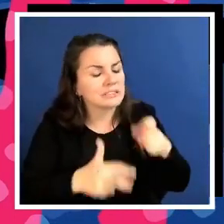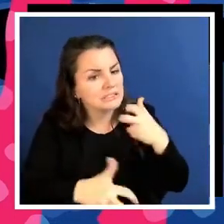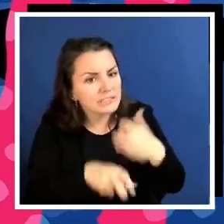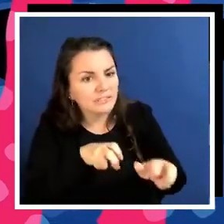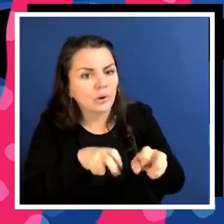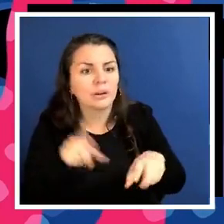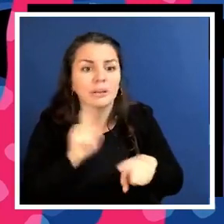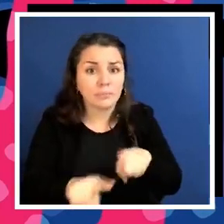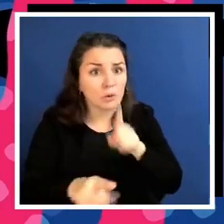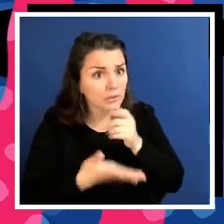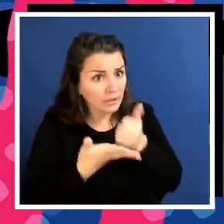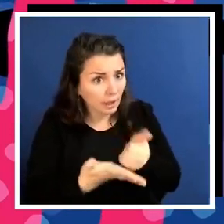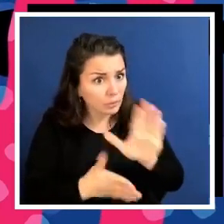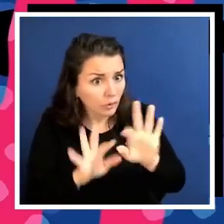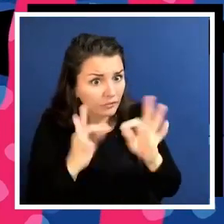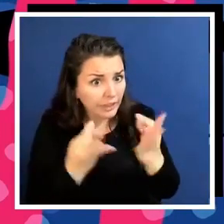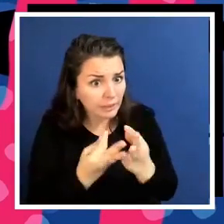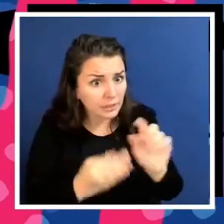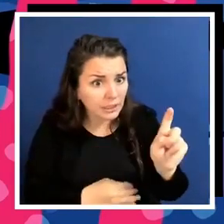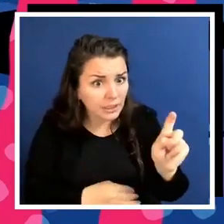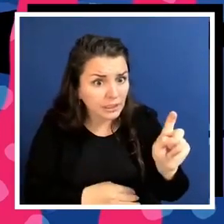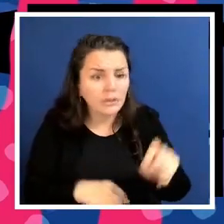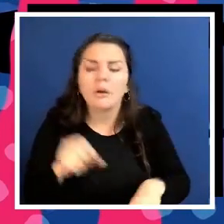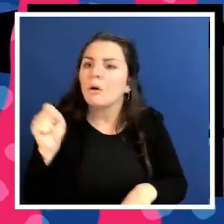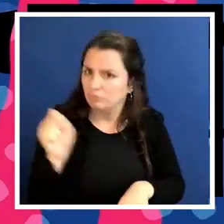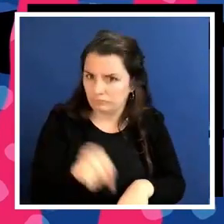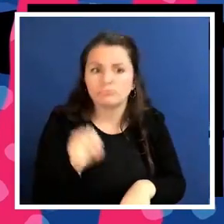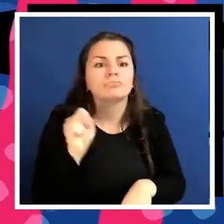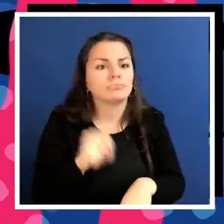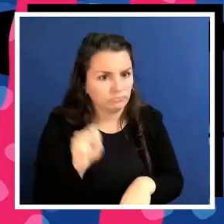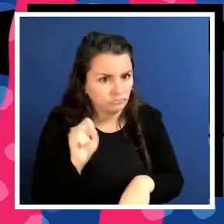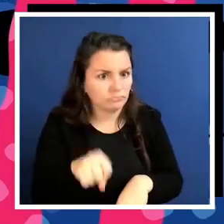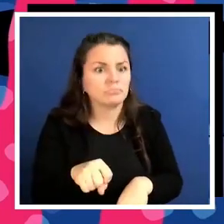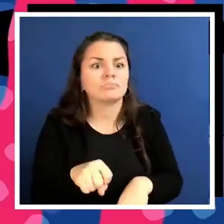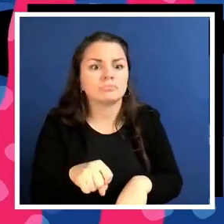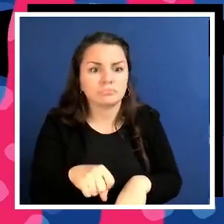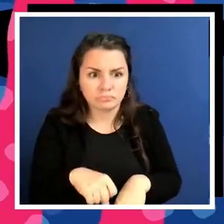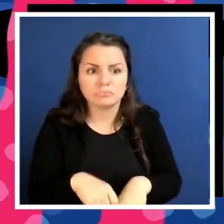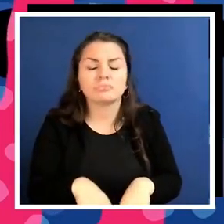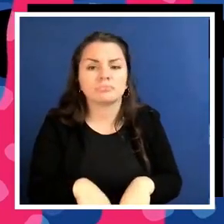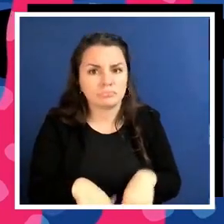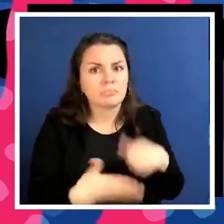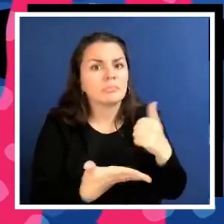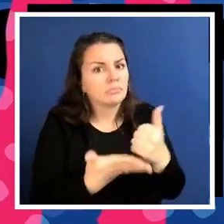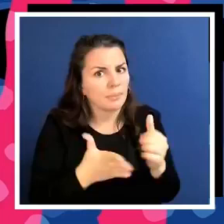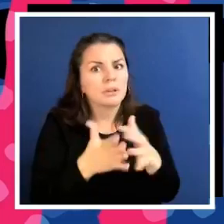FORWARD FOR OUR FAMILIES. A LITTLE EXTRA CHECK WHEN THINGS ARE GETTING TOUGH.